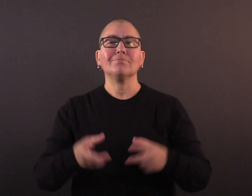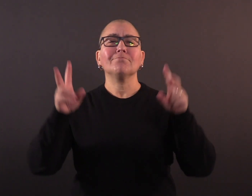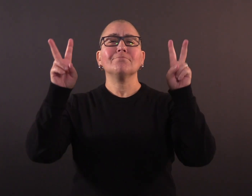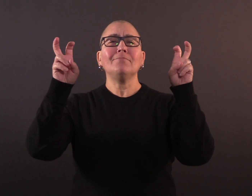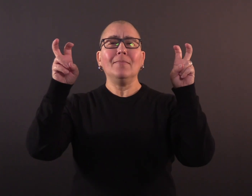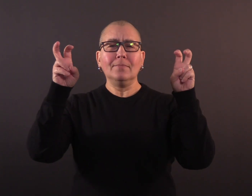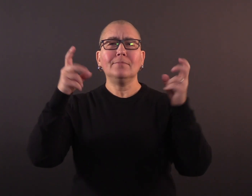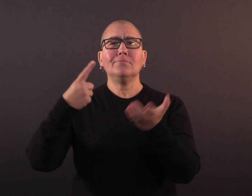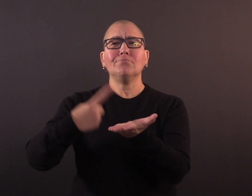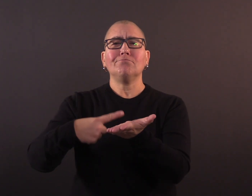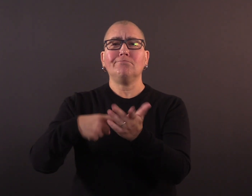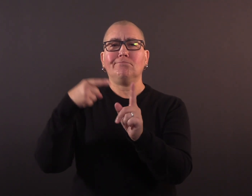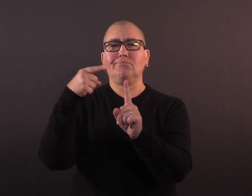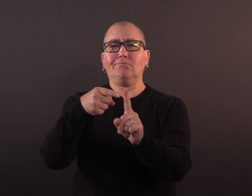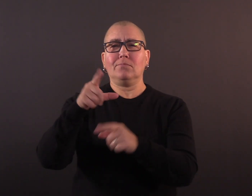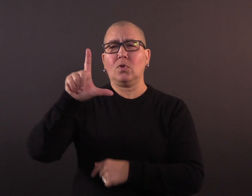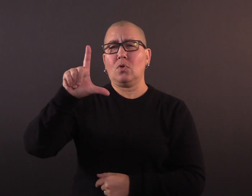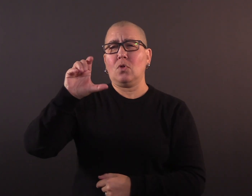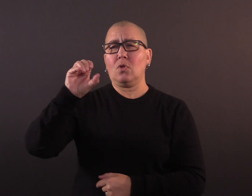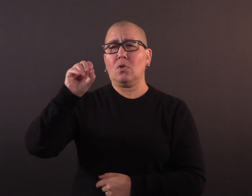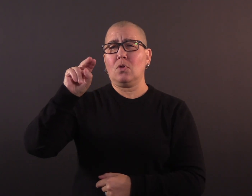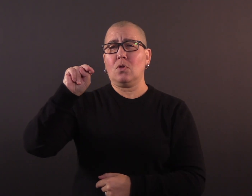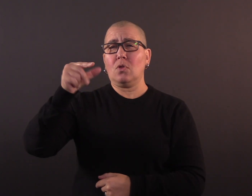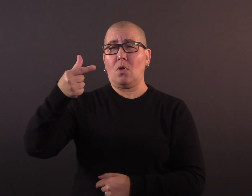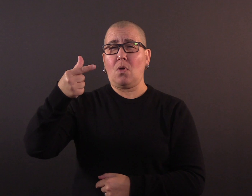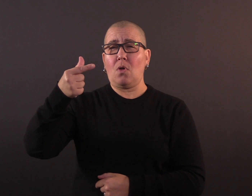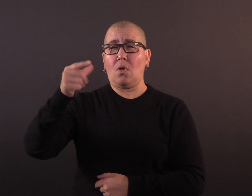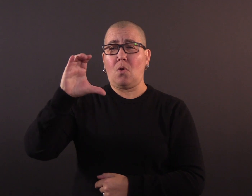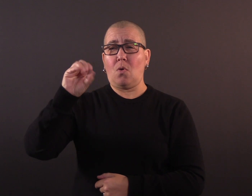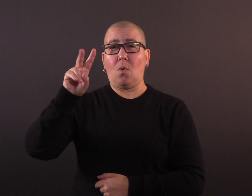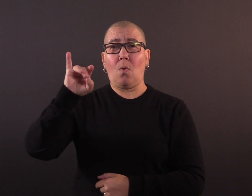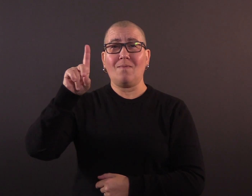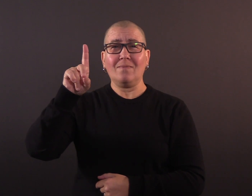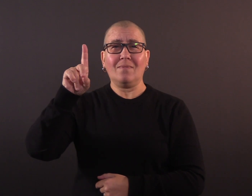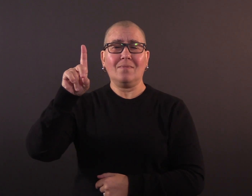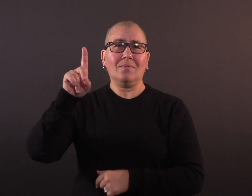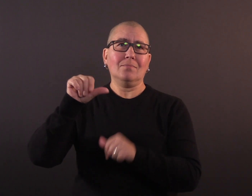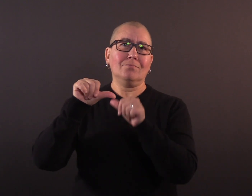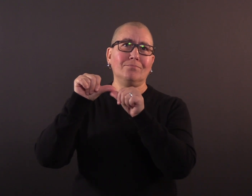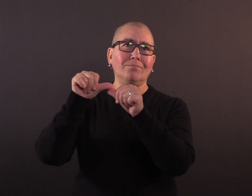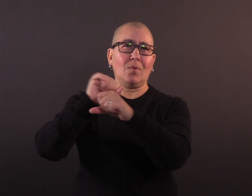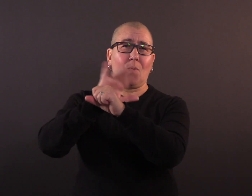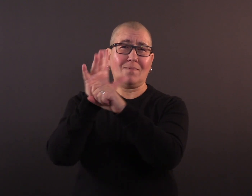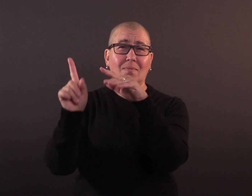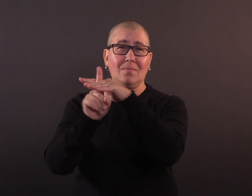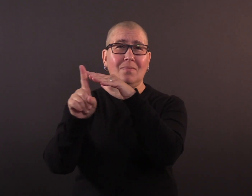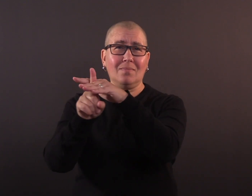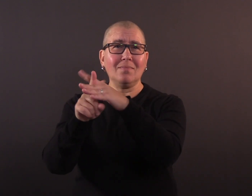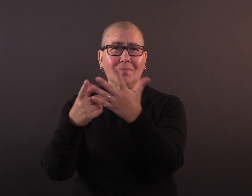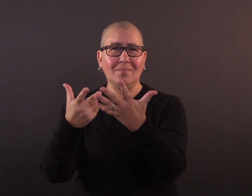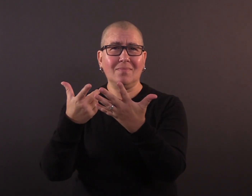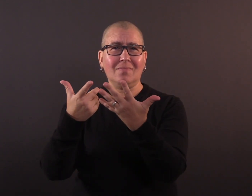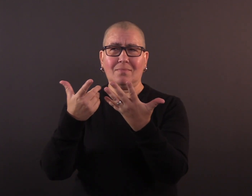Pain, fatigue, fuzzy thinking: How long COVID disrupts the brain